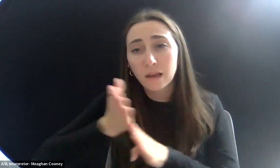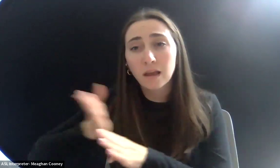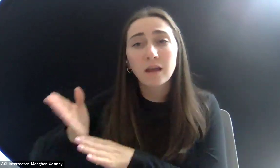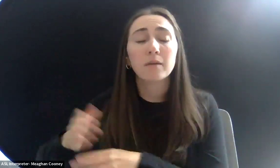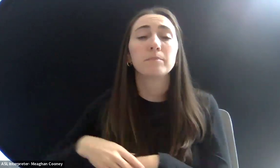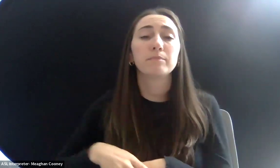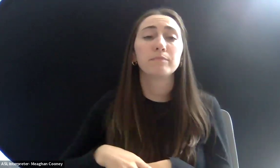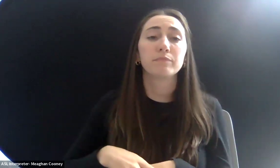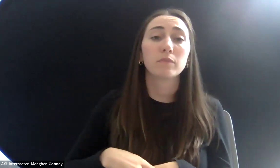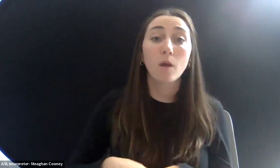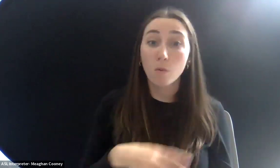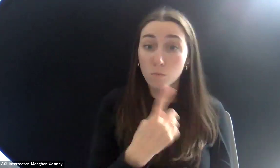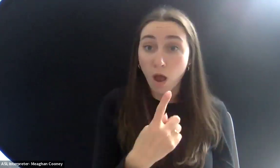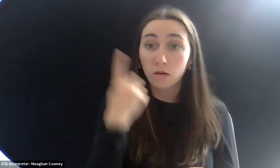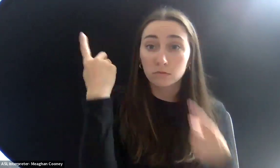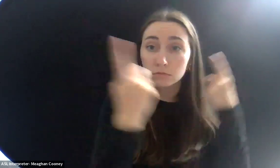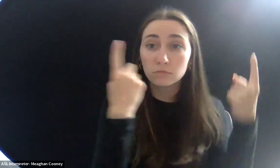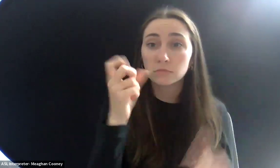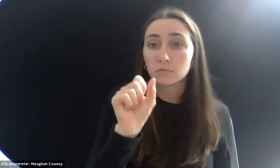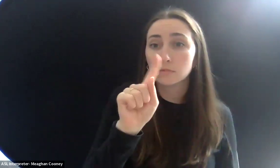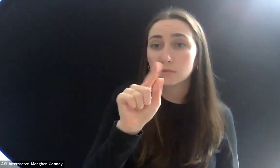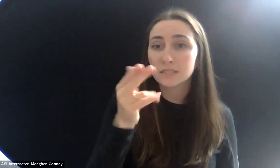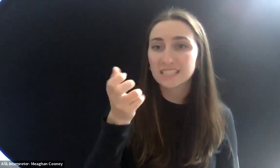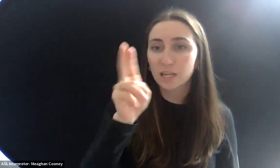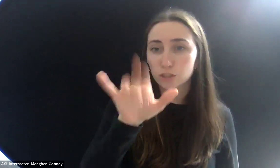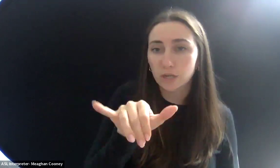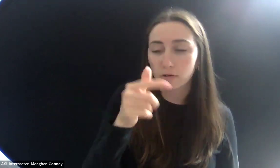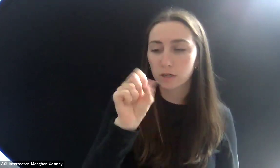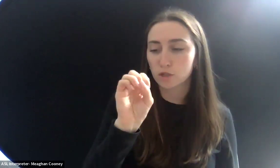consider stationery sources of greenhouse gas emissions.